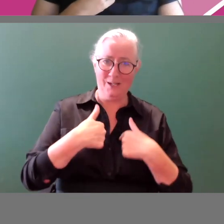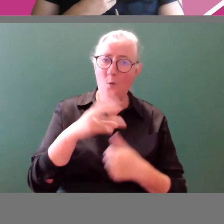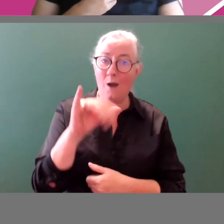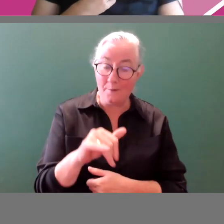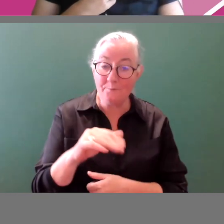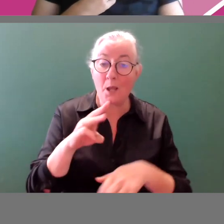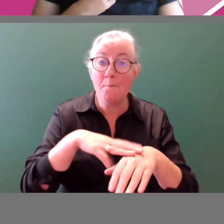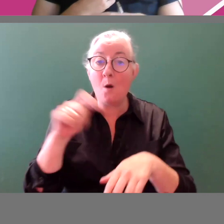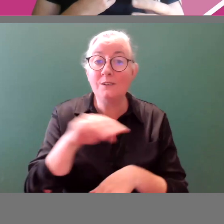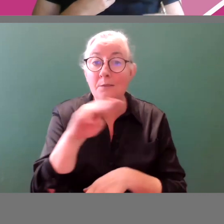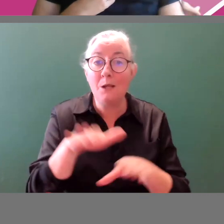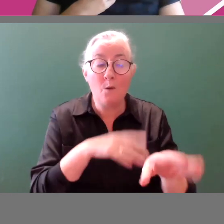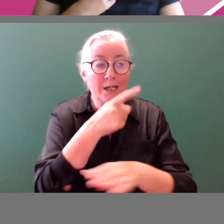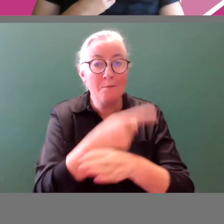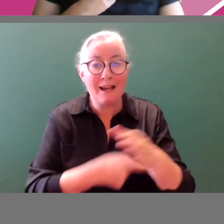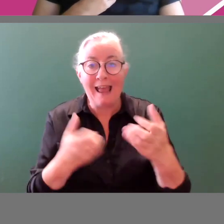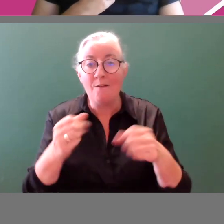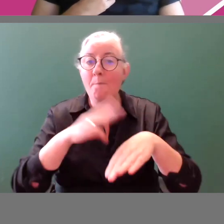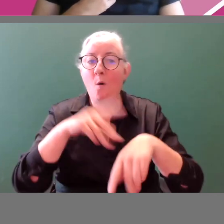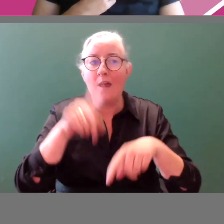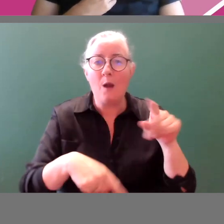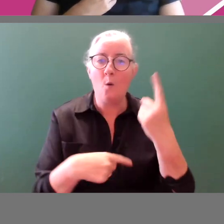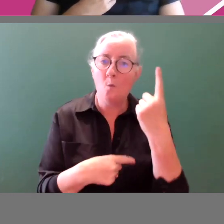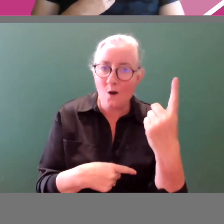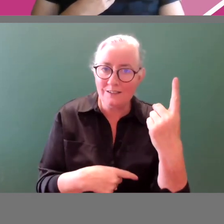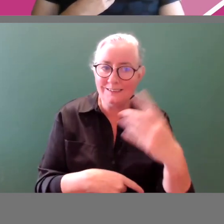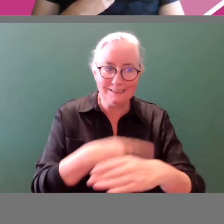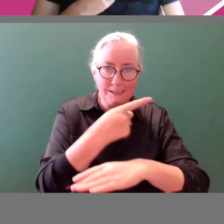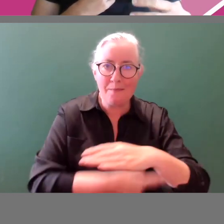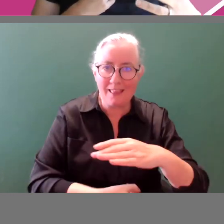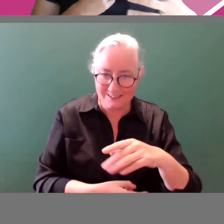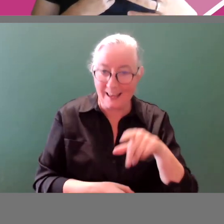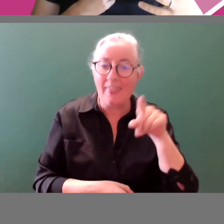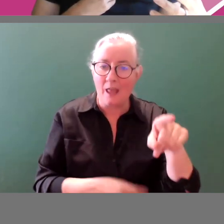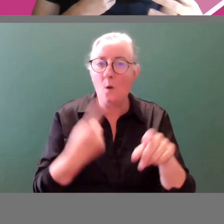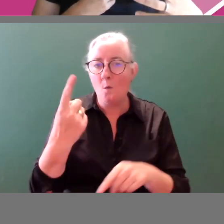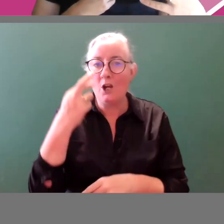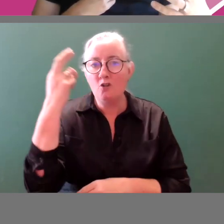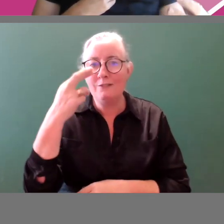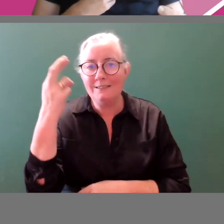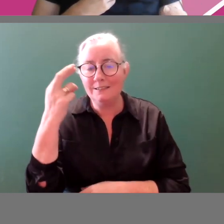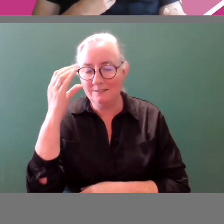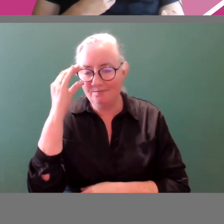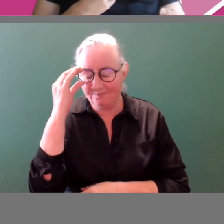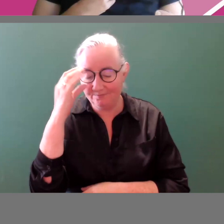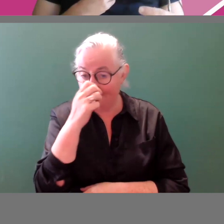with a disability have more than one disability. So that's one of the reasons we will give CPD